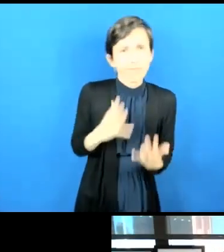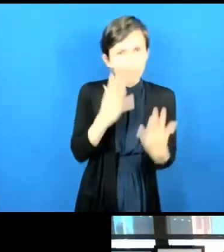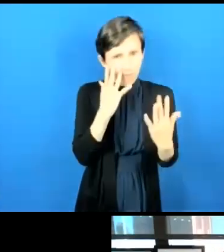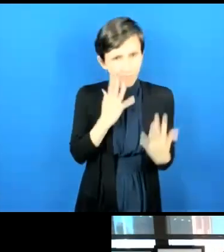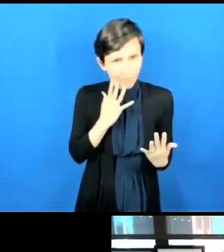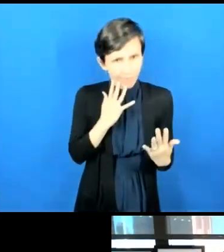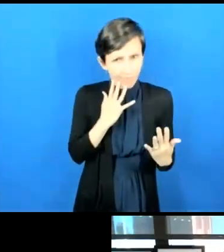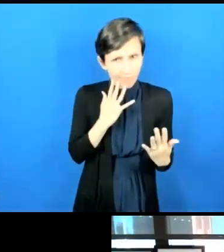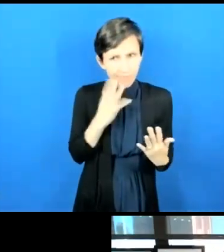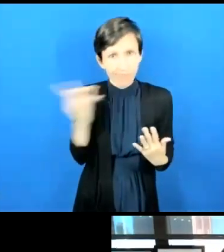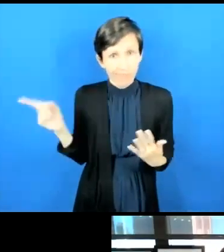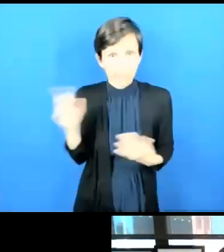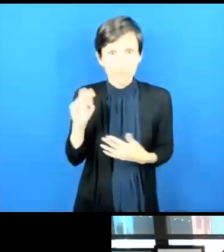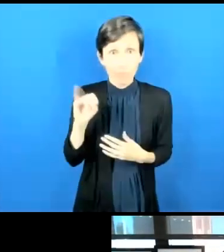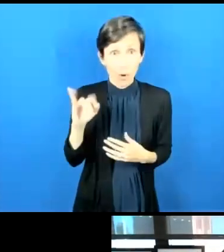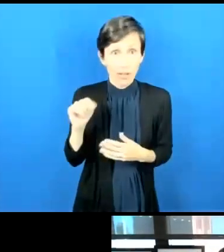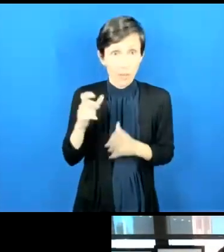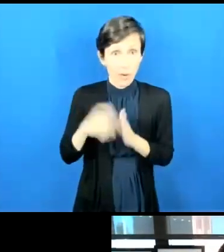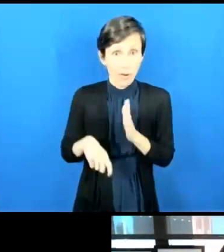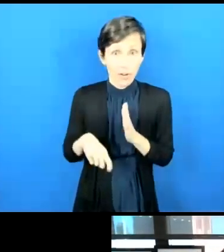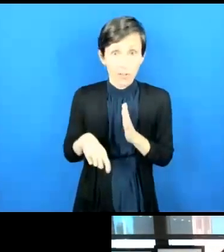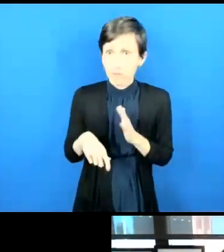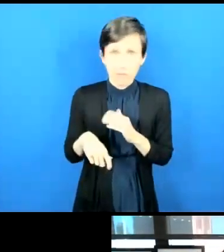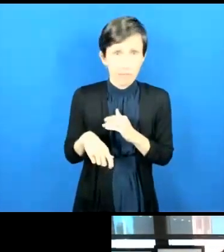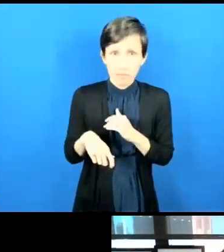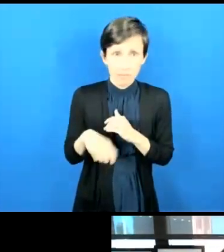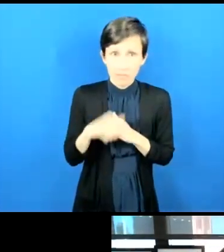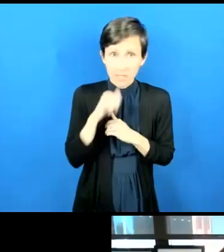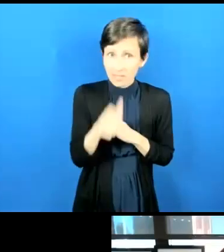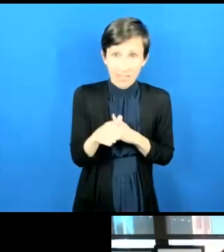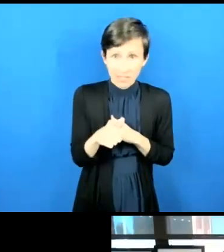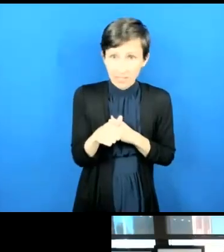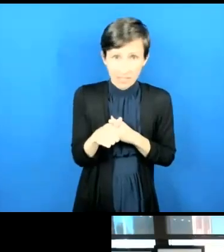that article did not serve us well in term in